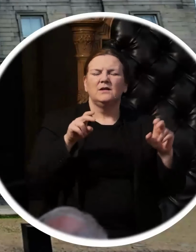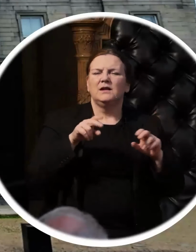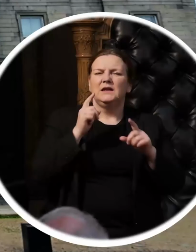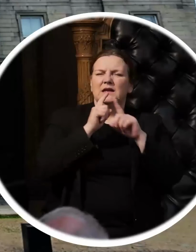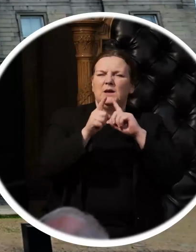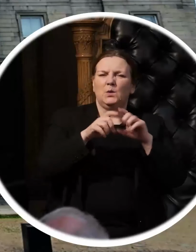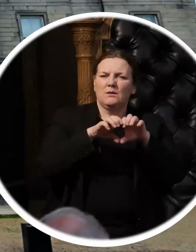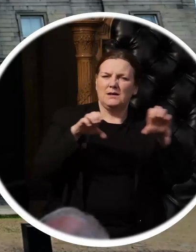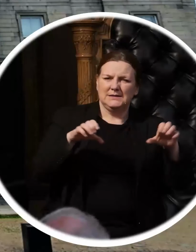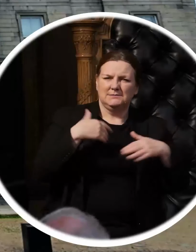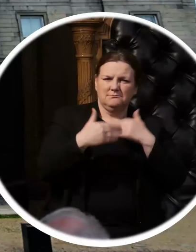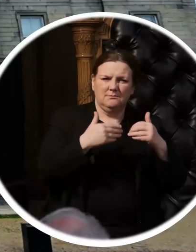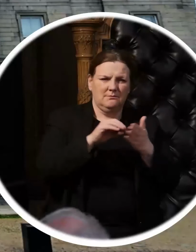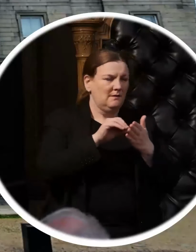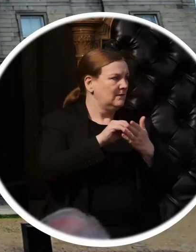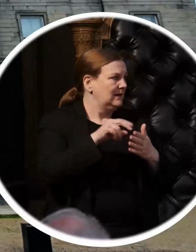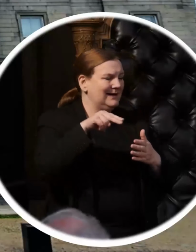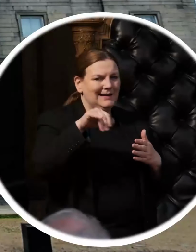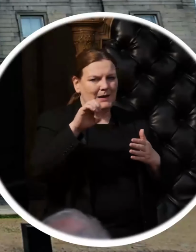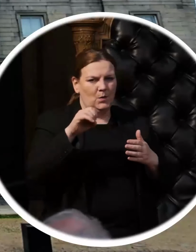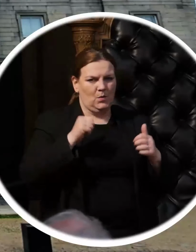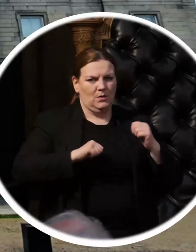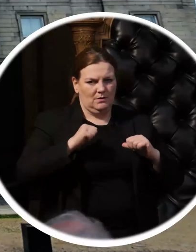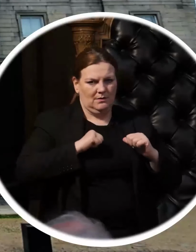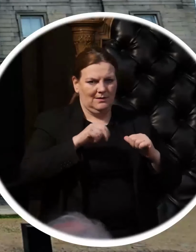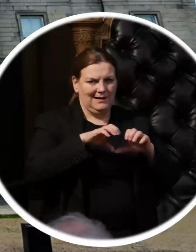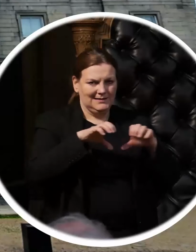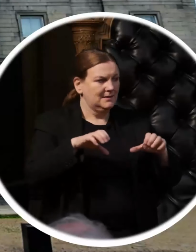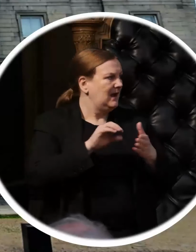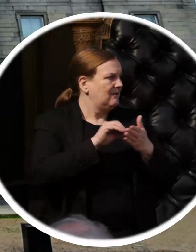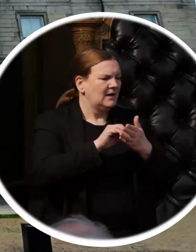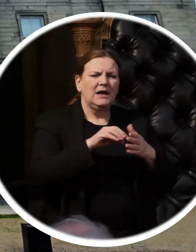We have these pediments up to the top, but it is built in a Neo-Egyptian style.